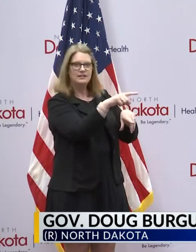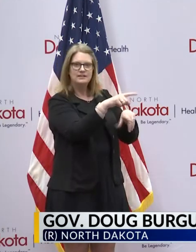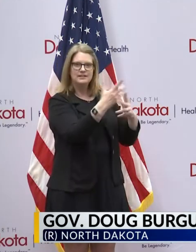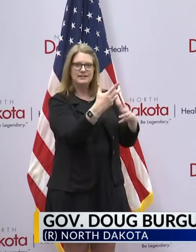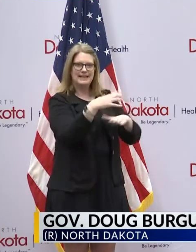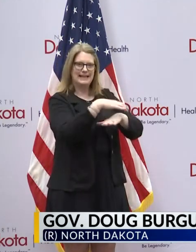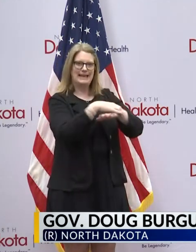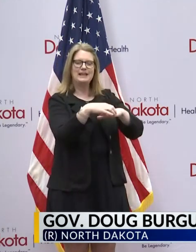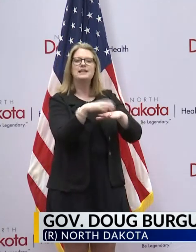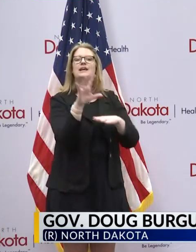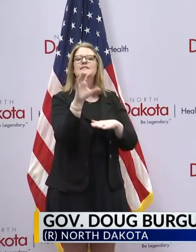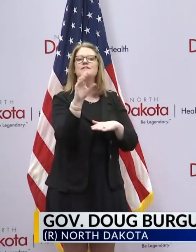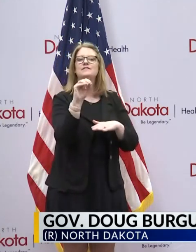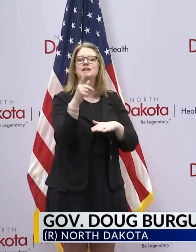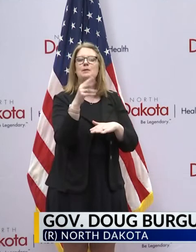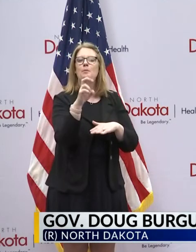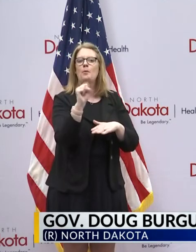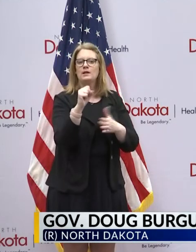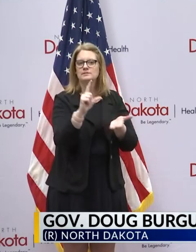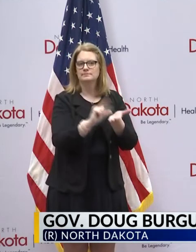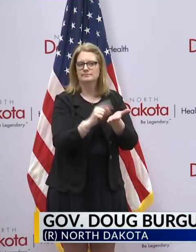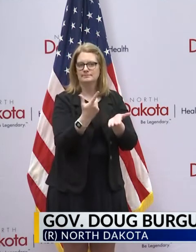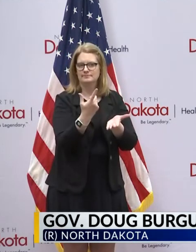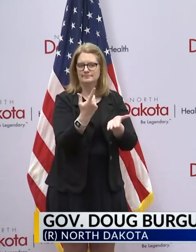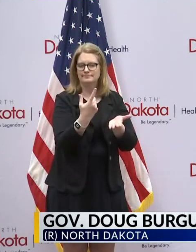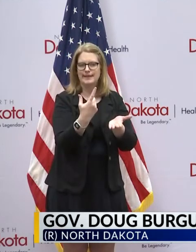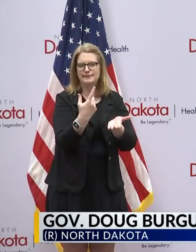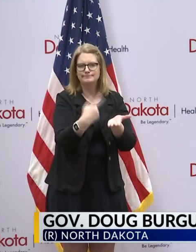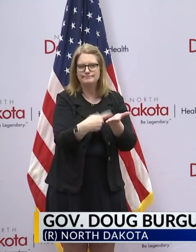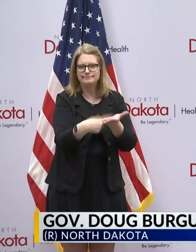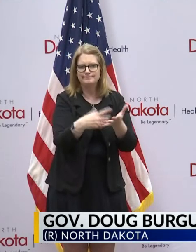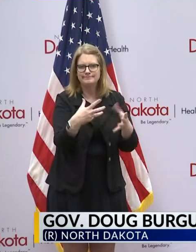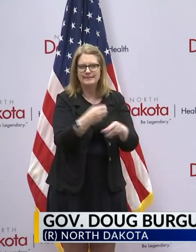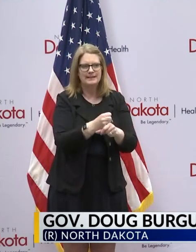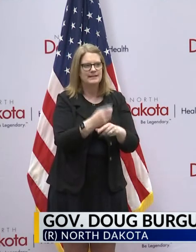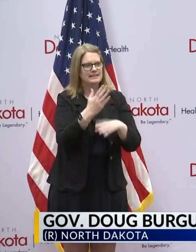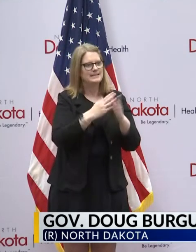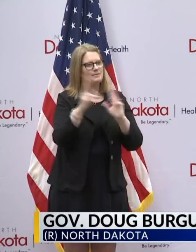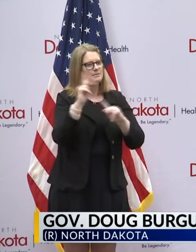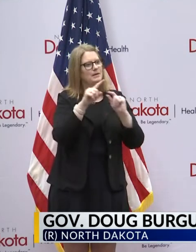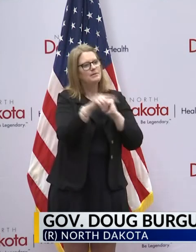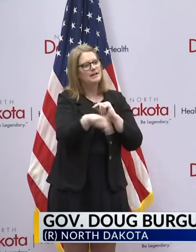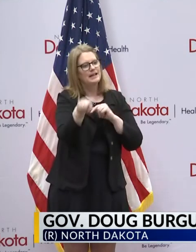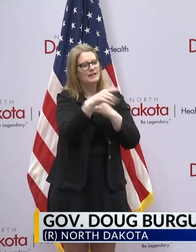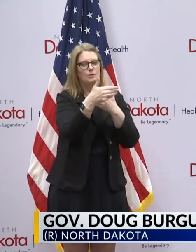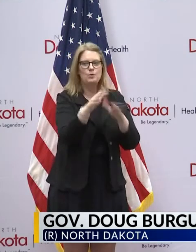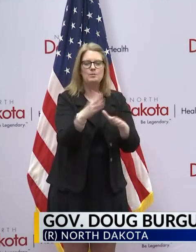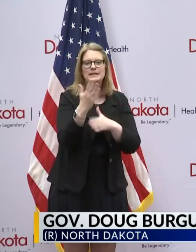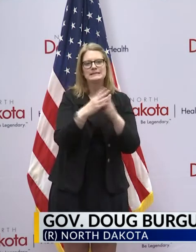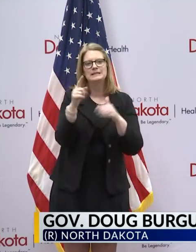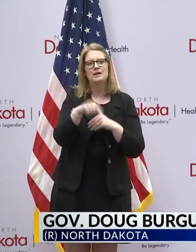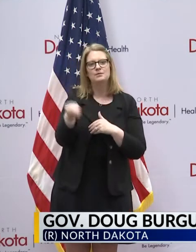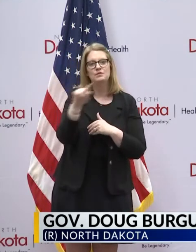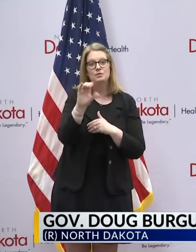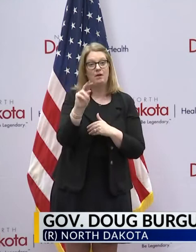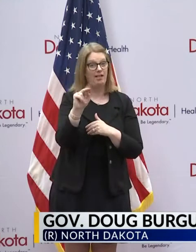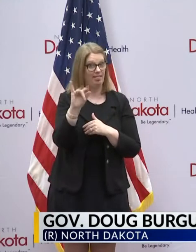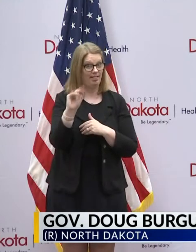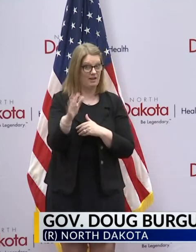TODAY MARKS A MILESTONE, I'M SEEING A TABLE OFF TO MY LEFT WITH CUPCAKES AND A CAKE, THIS IS THE 50th PRESS BRIEFING.